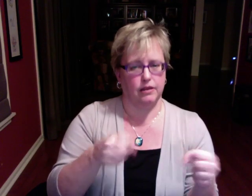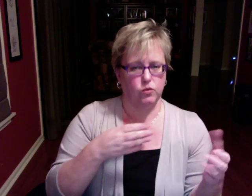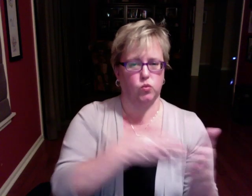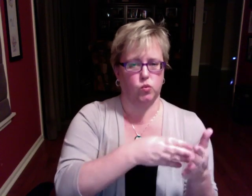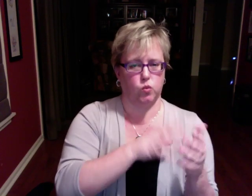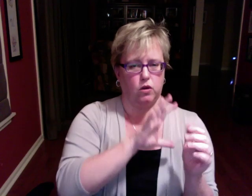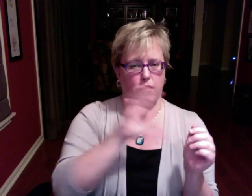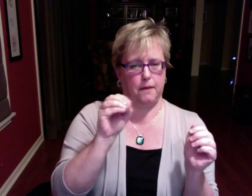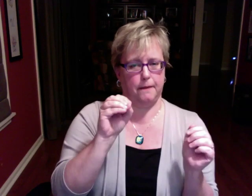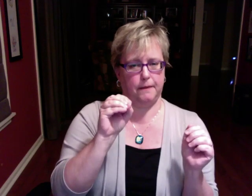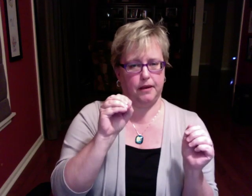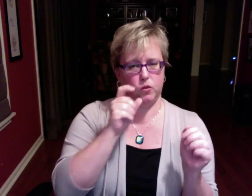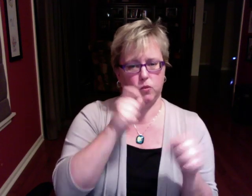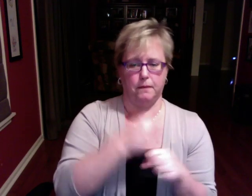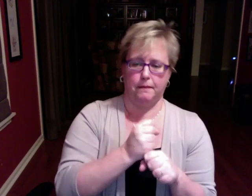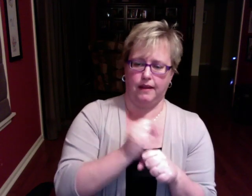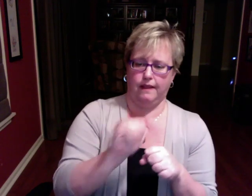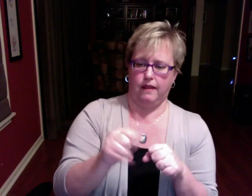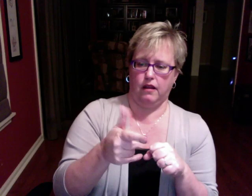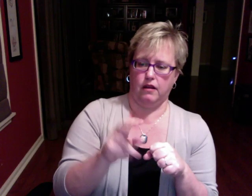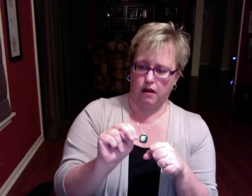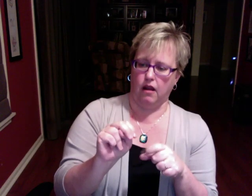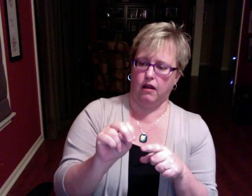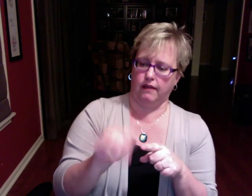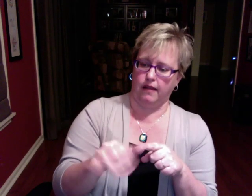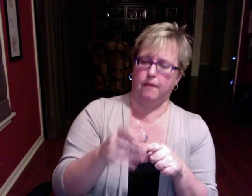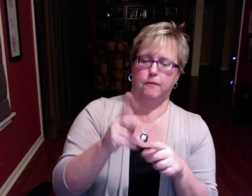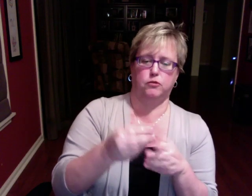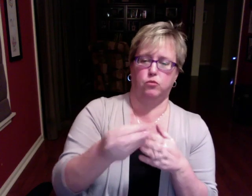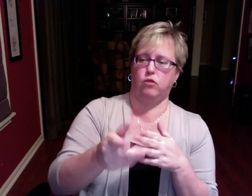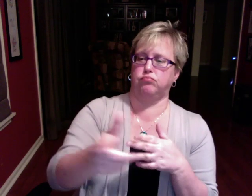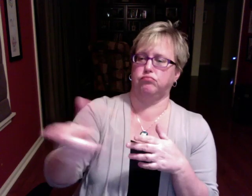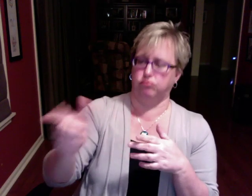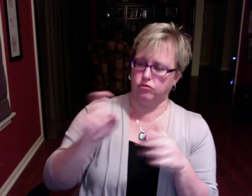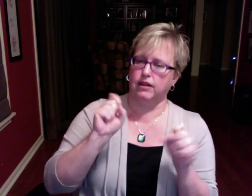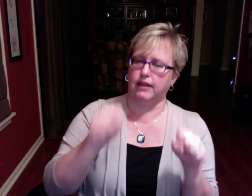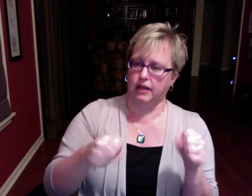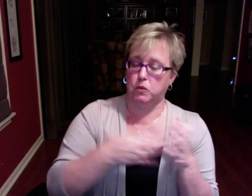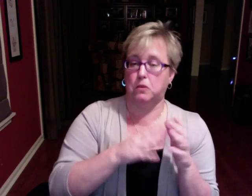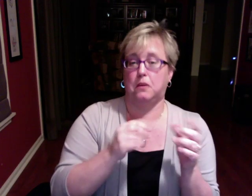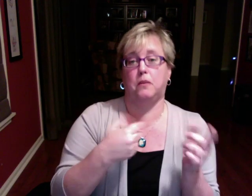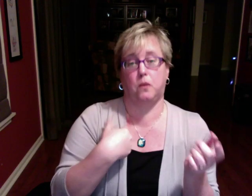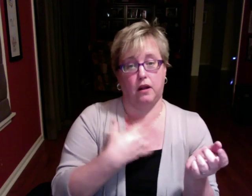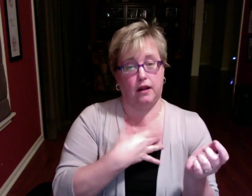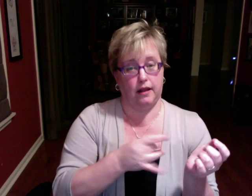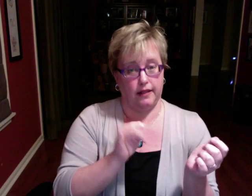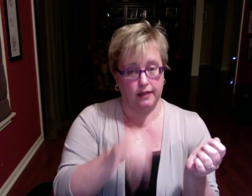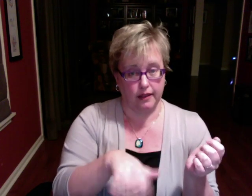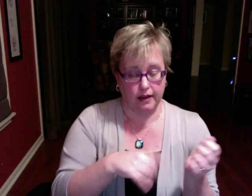that sold guns that were used in mass shootings. I liked that idea.